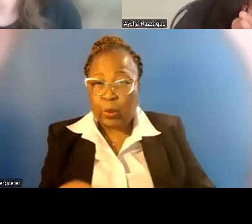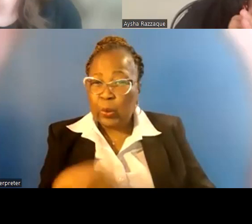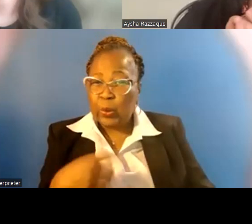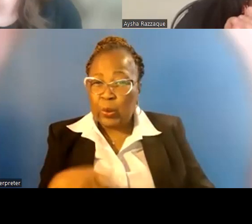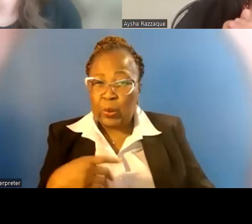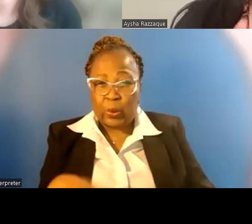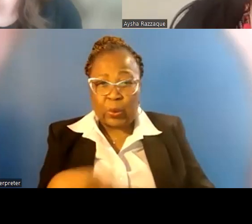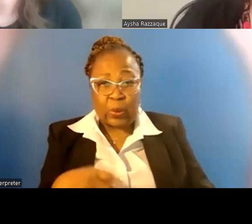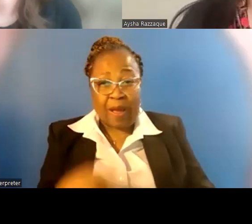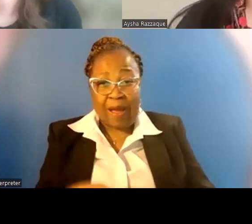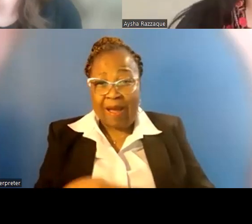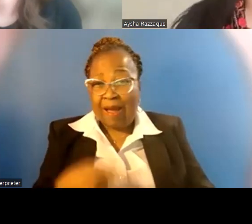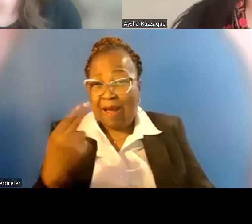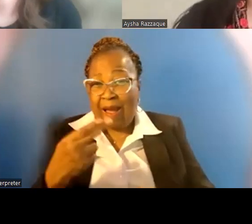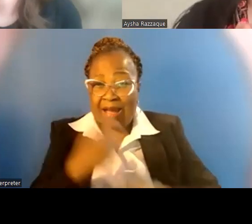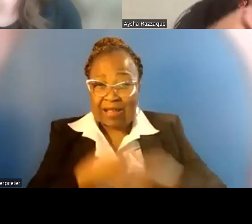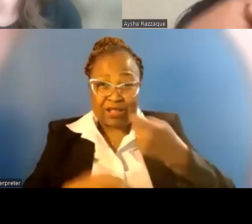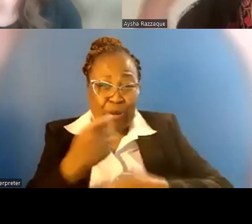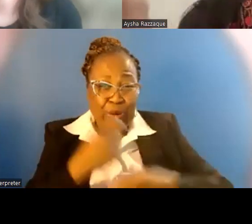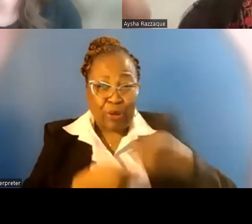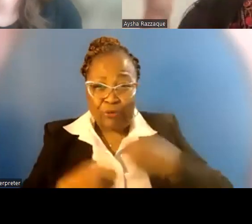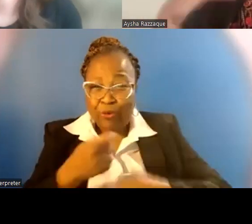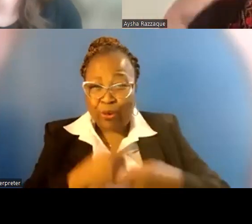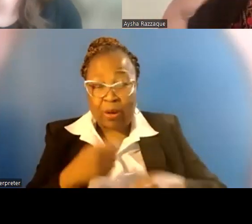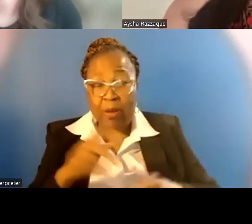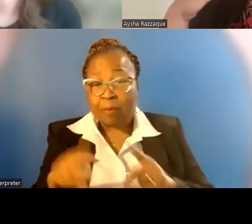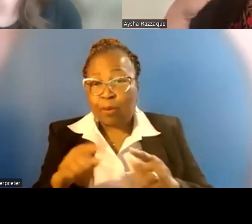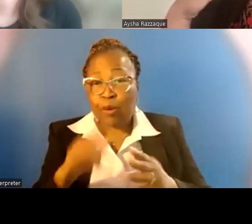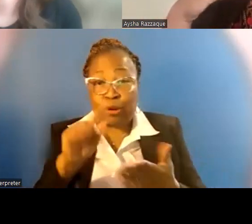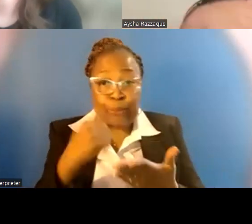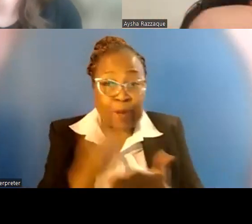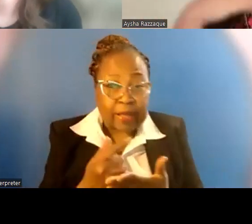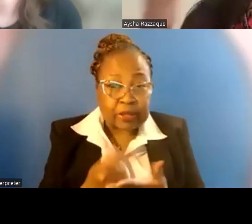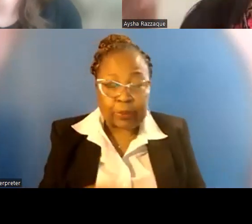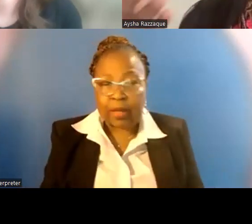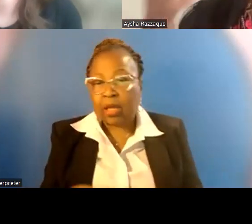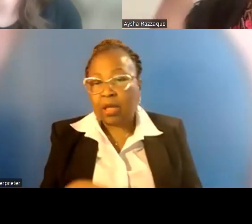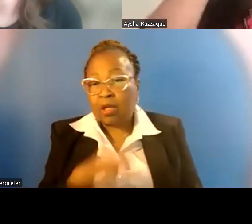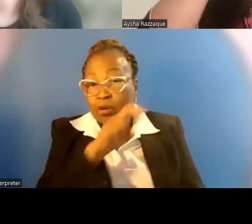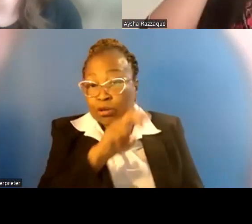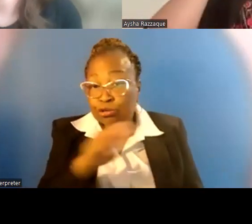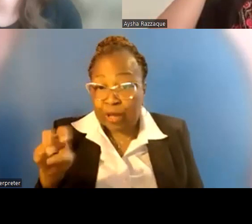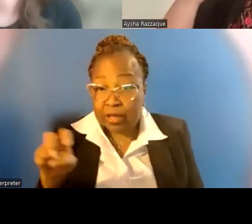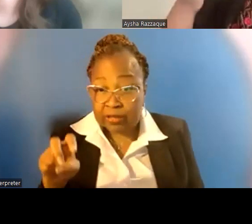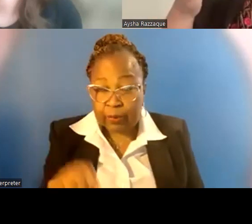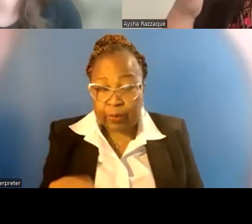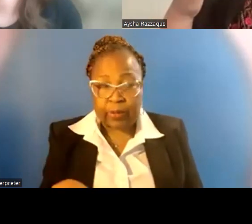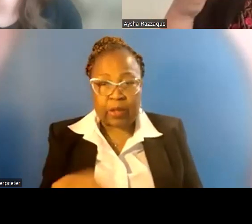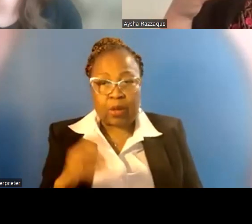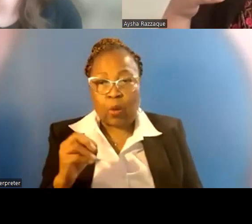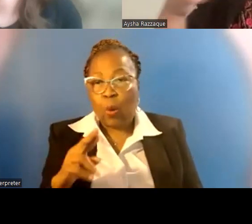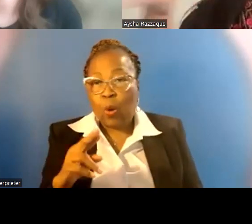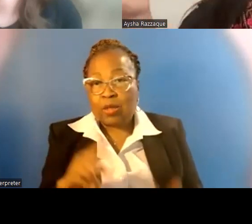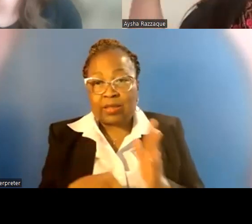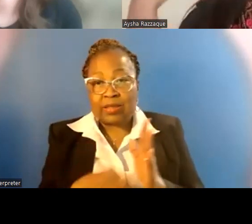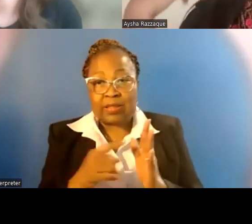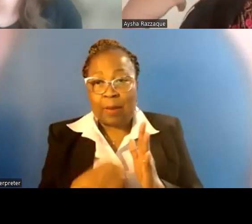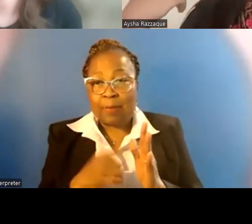There are people always graduating or transferring or sometimes they withdraw